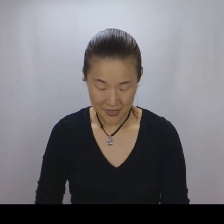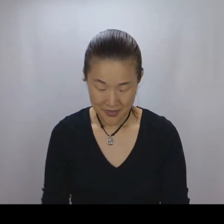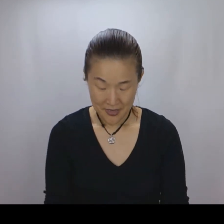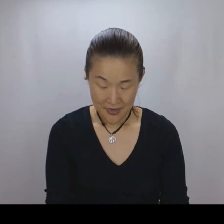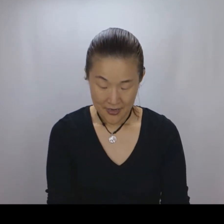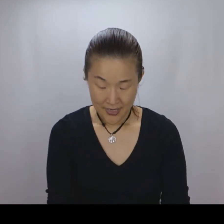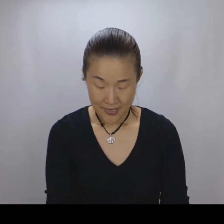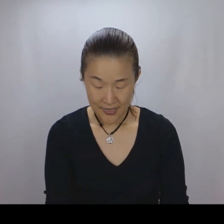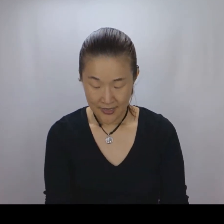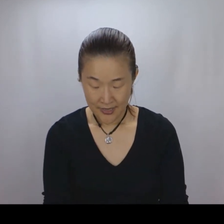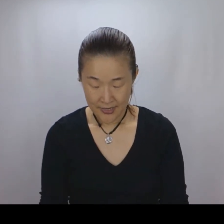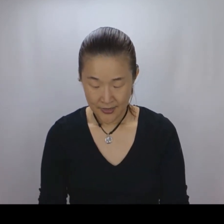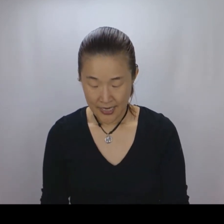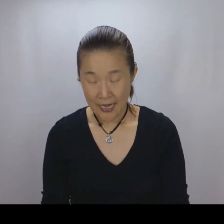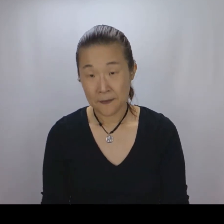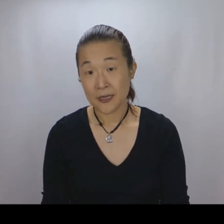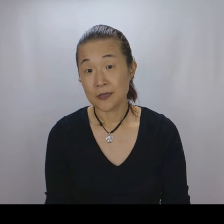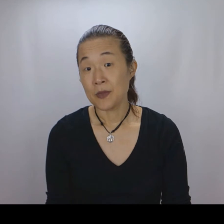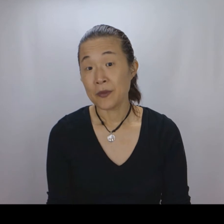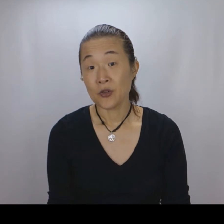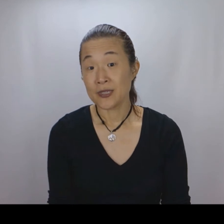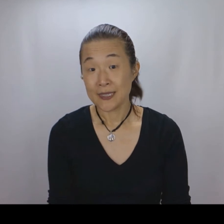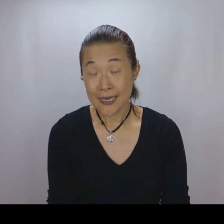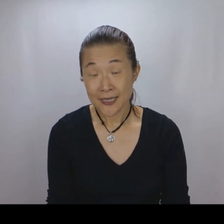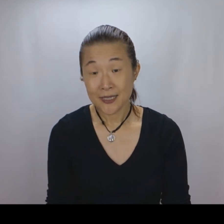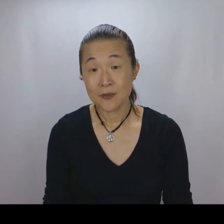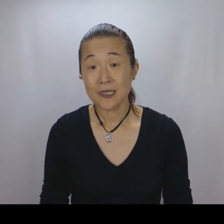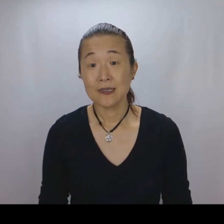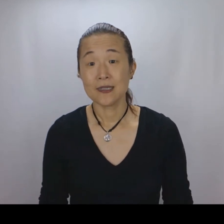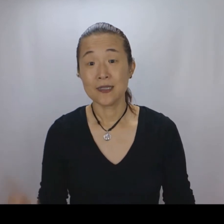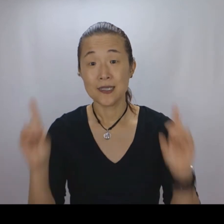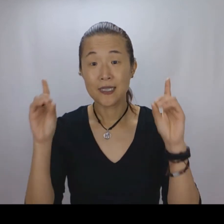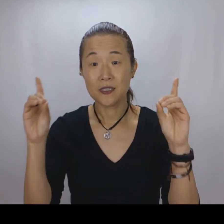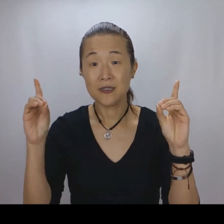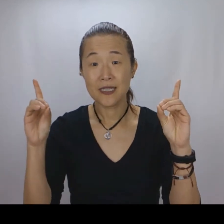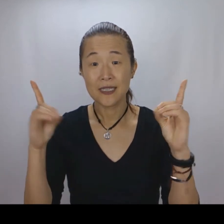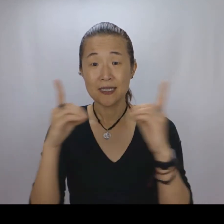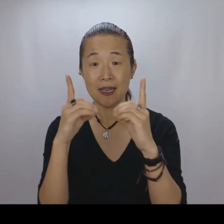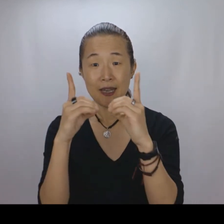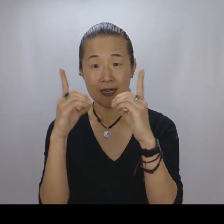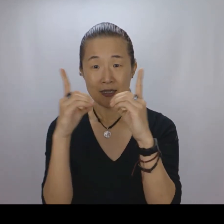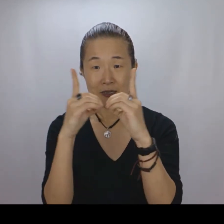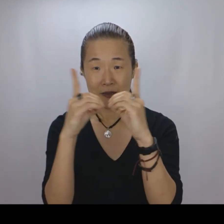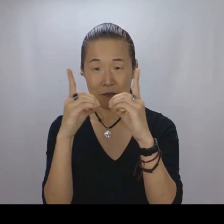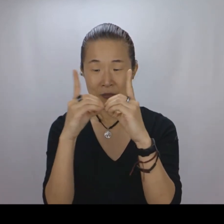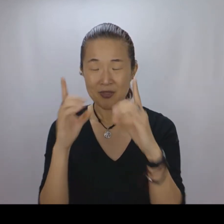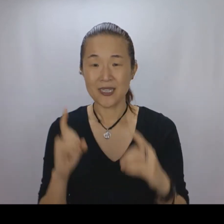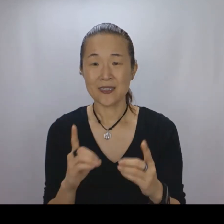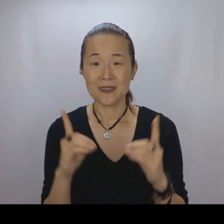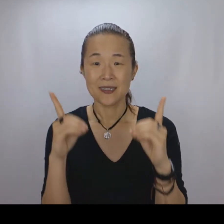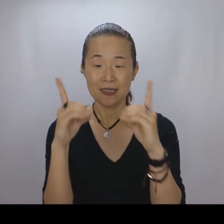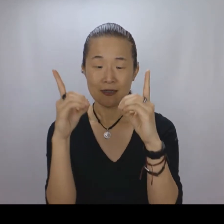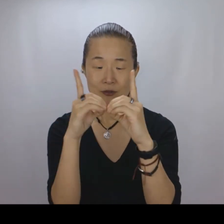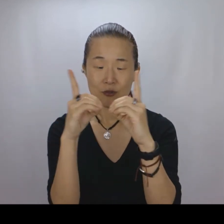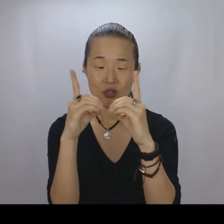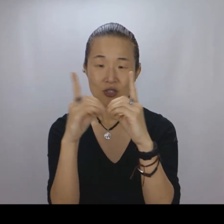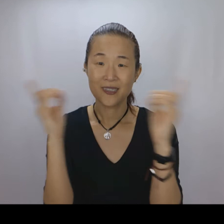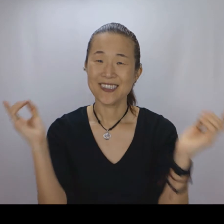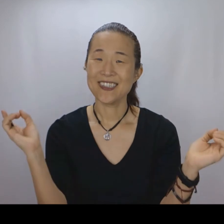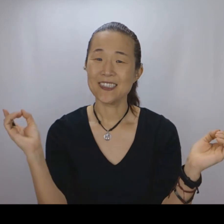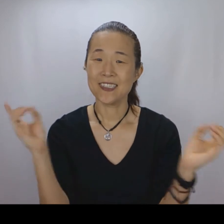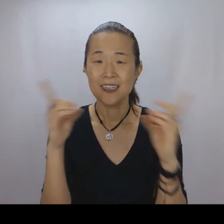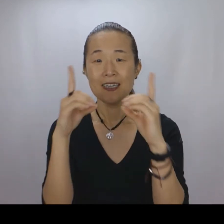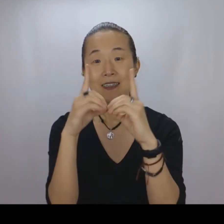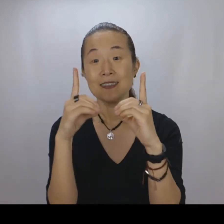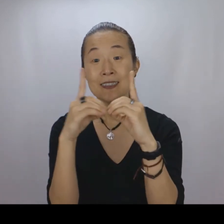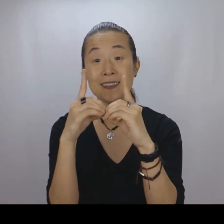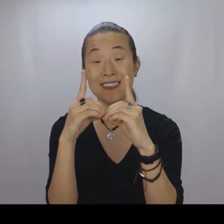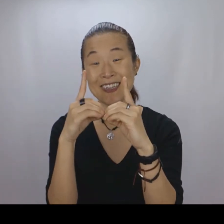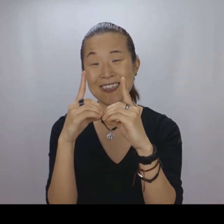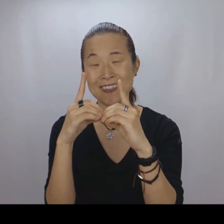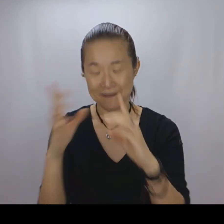And then next you have is maybe you're dating someone so you take two "D's" and you just bump them together, because kissing, dating.